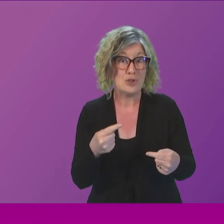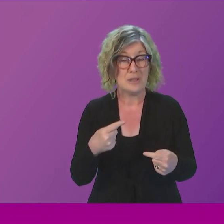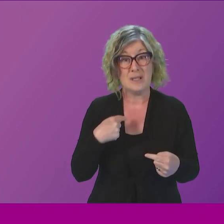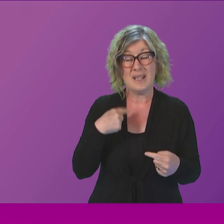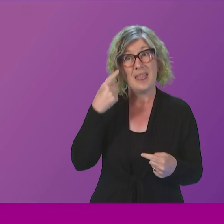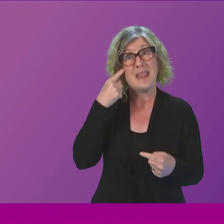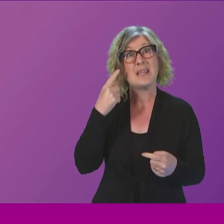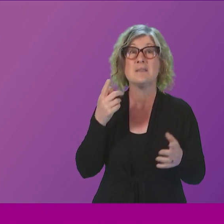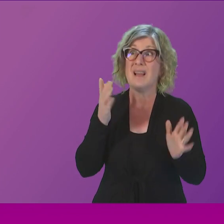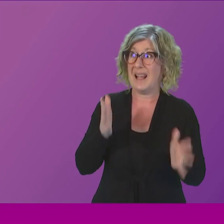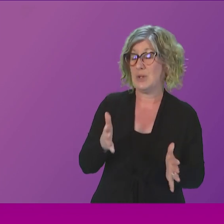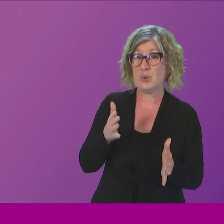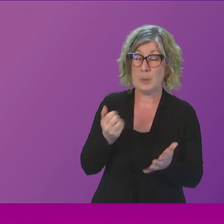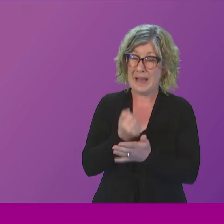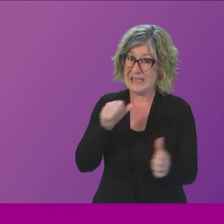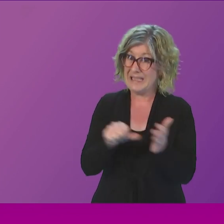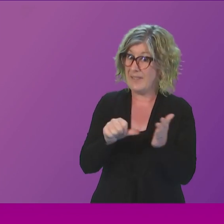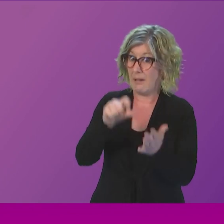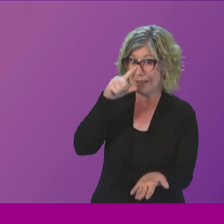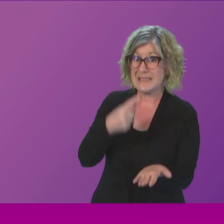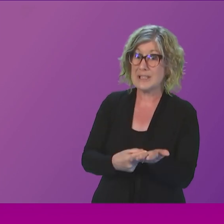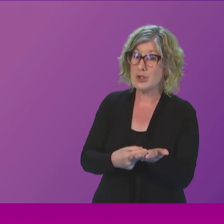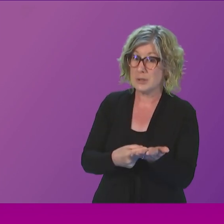Arguably, the most difficult decision that the Government had to take during the course